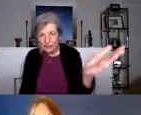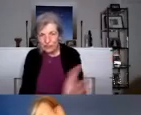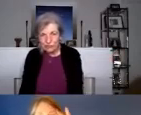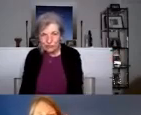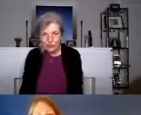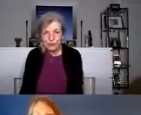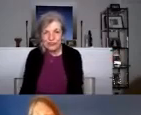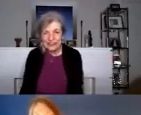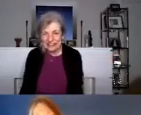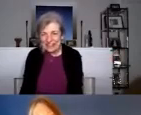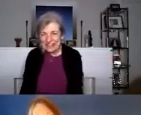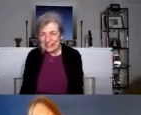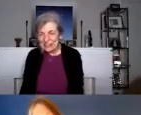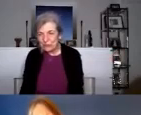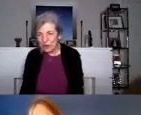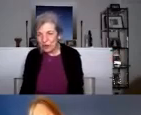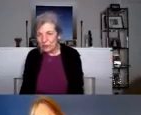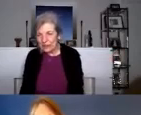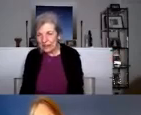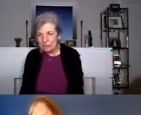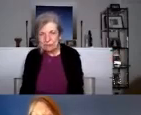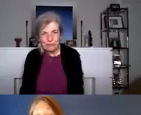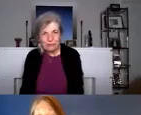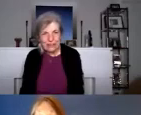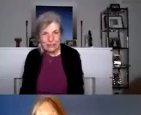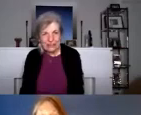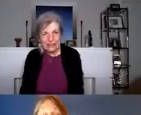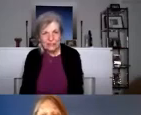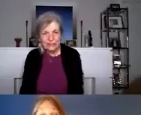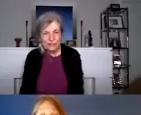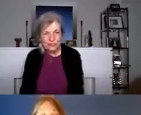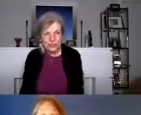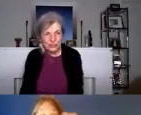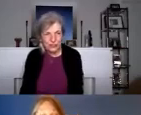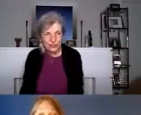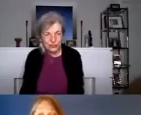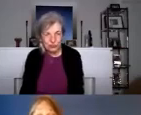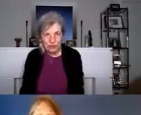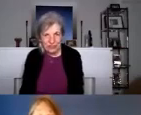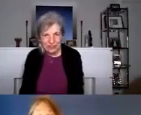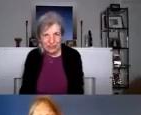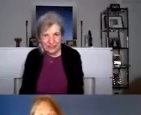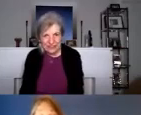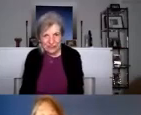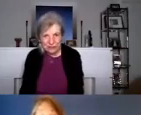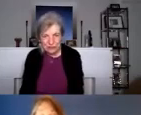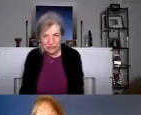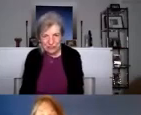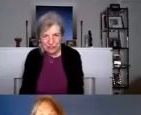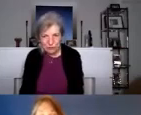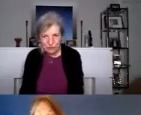of Q&A is while we have been providing answers 07:26:26 in the Q&A, that doesn't mean everyone